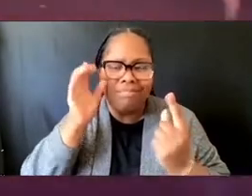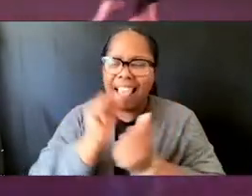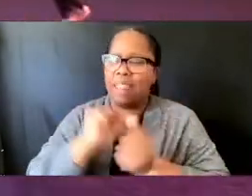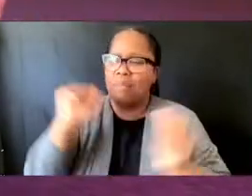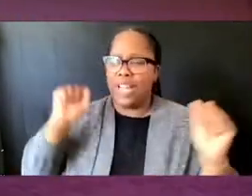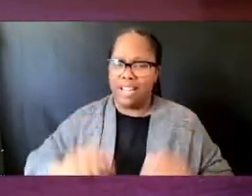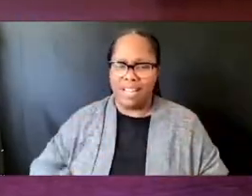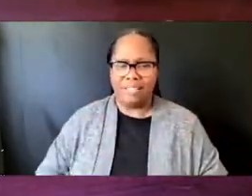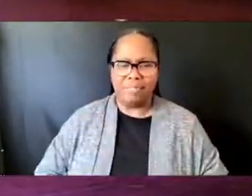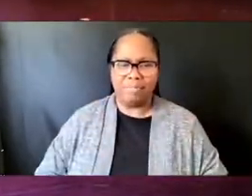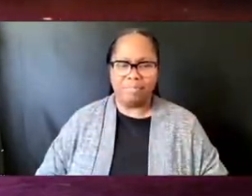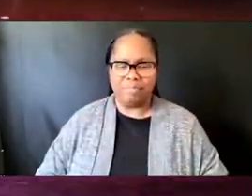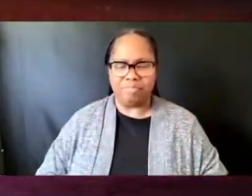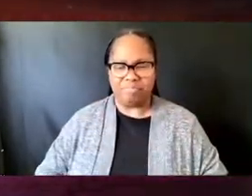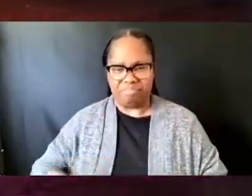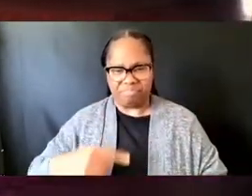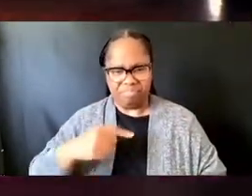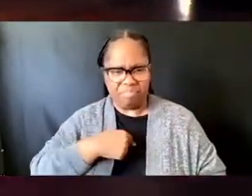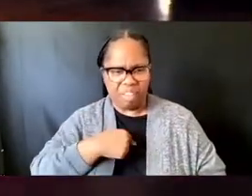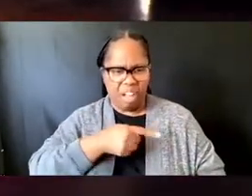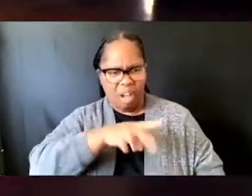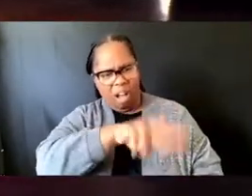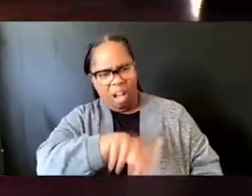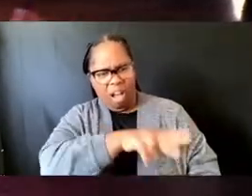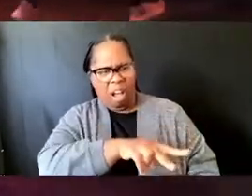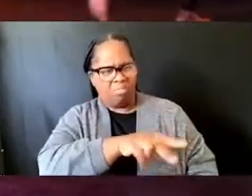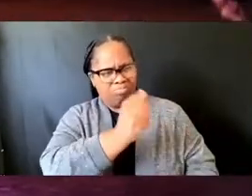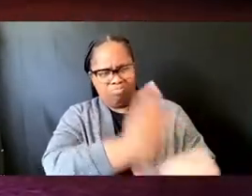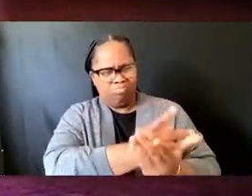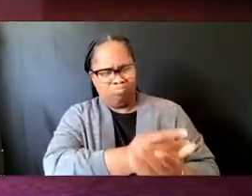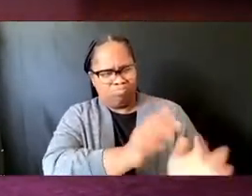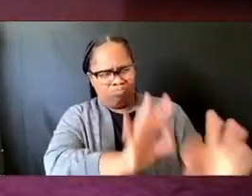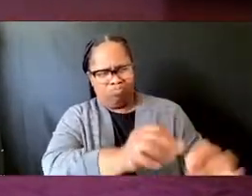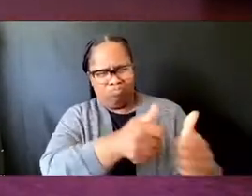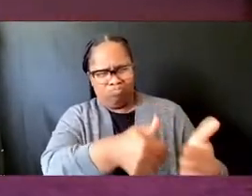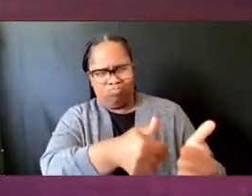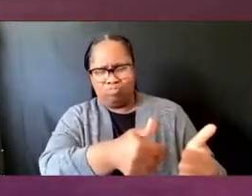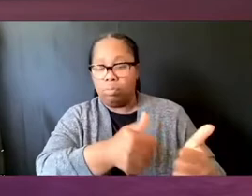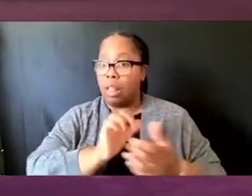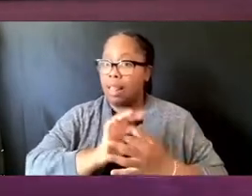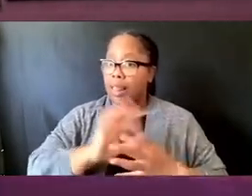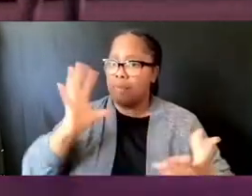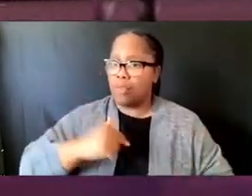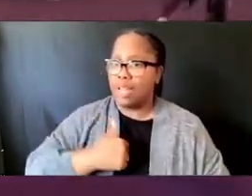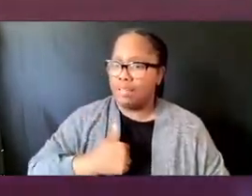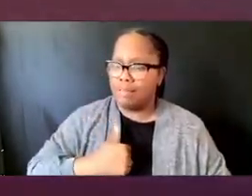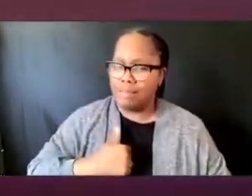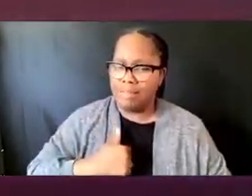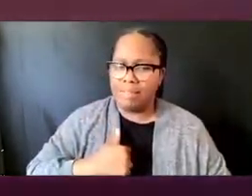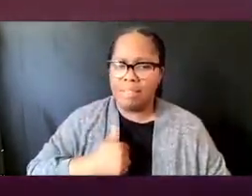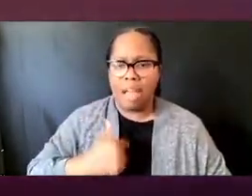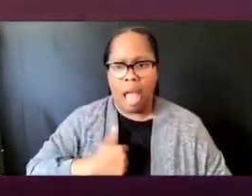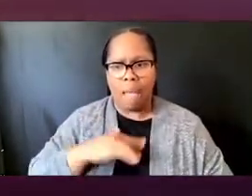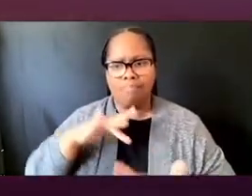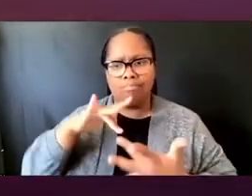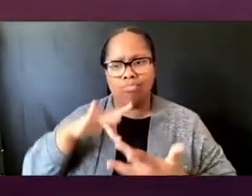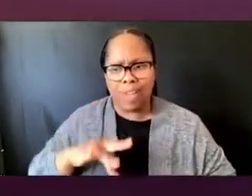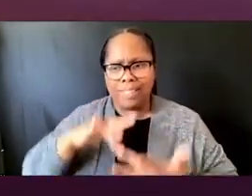When I validate the individual, I am liberated. When I am present, when I celebrate, when I move back,